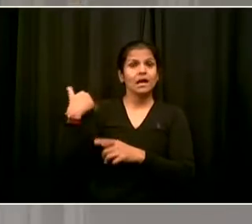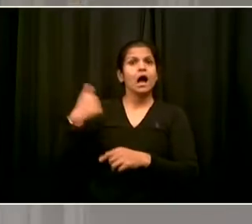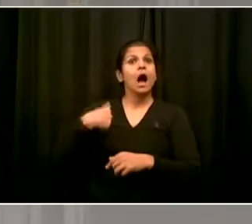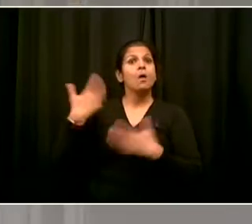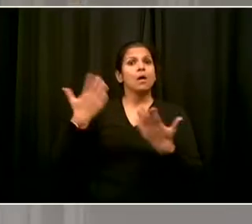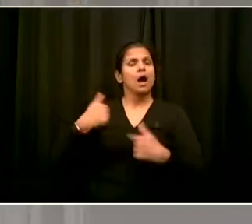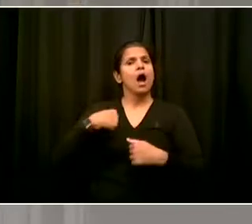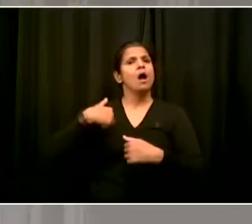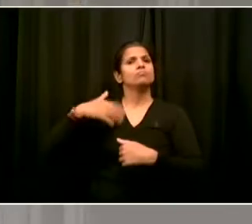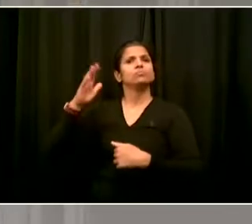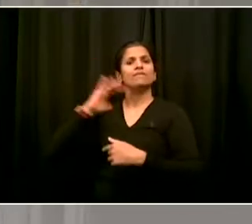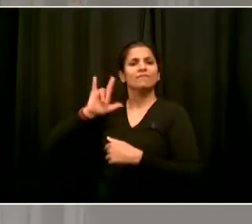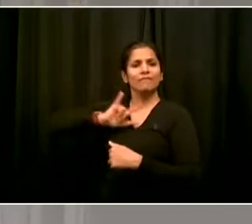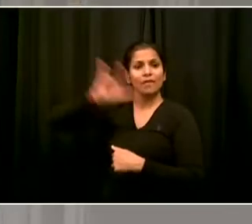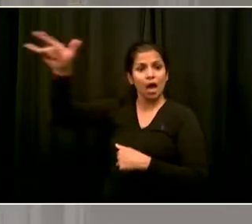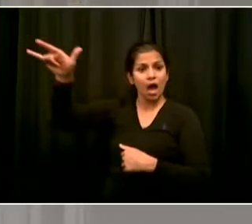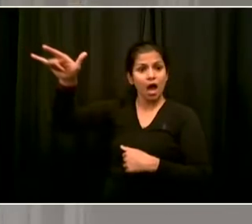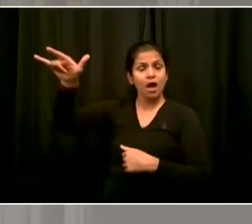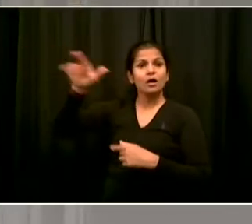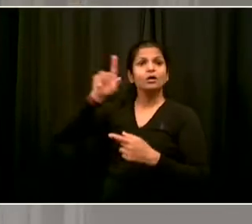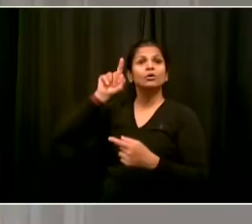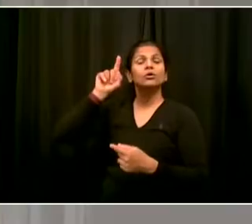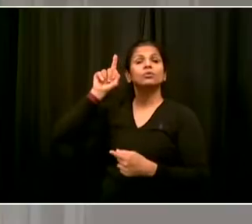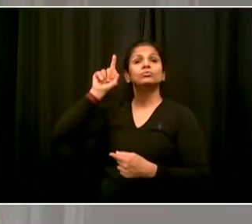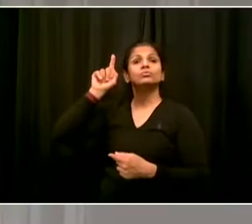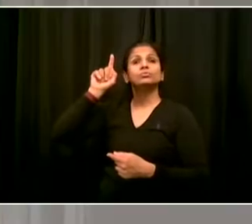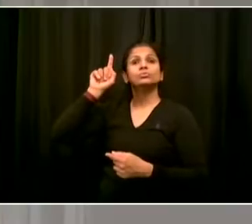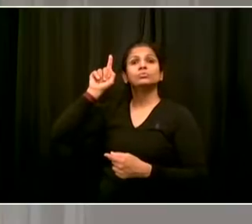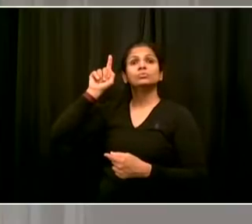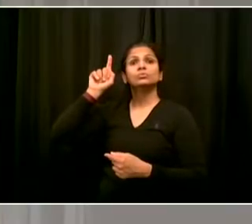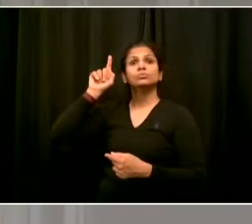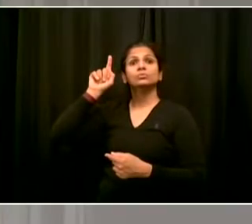I CAN'T REMEMBERA. VARMA. THANK YOU VERY MUCH,